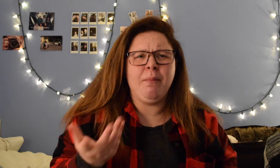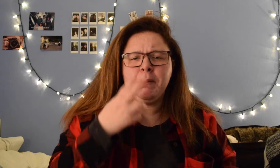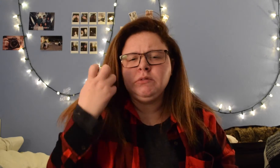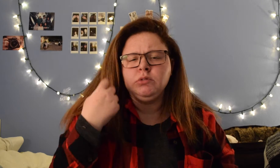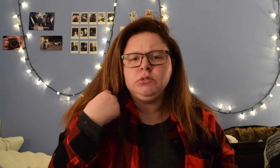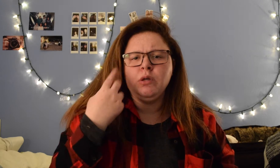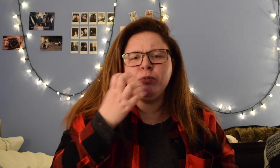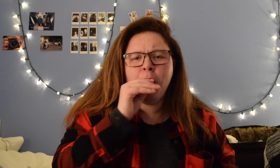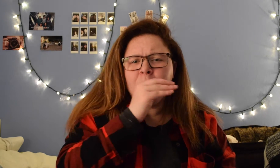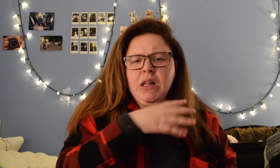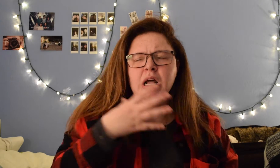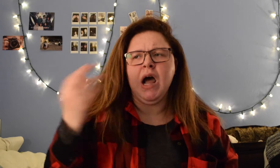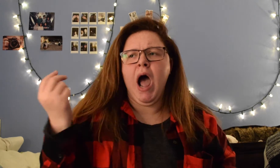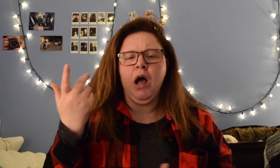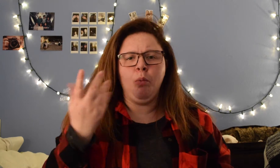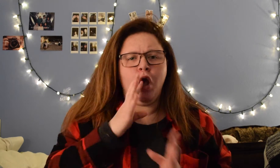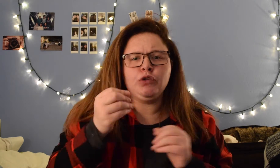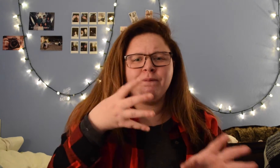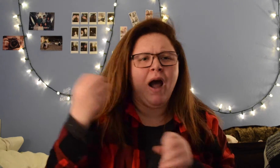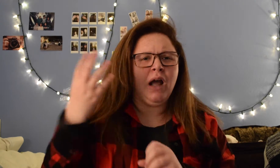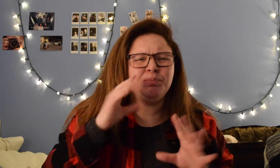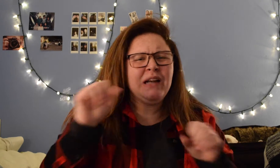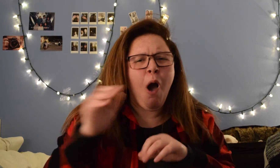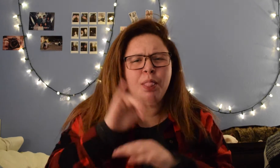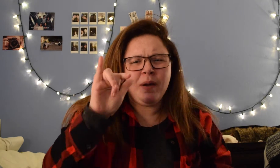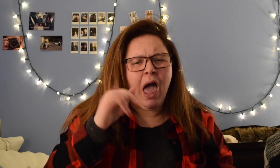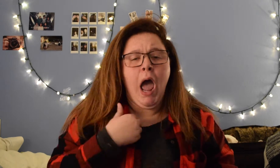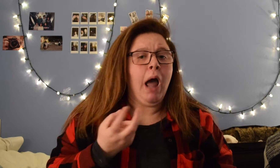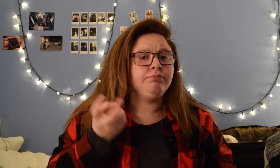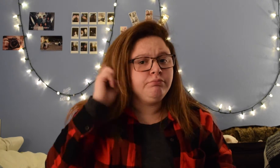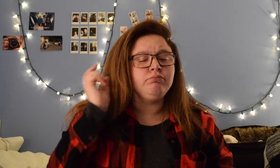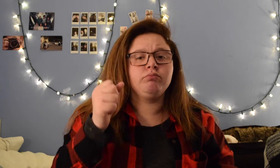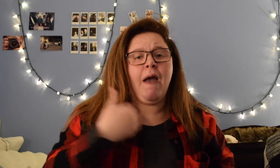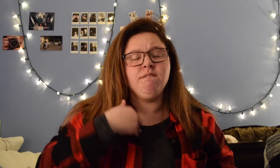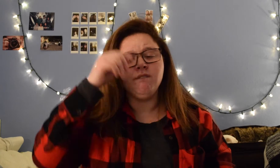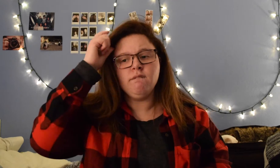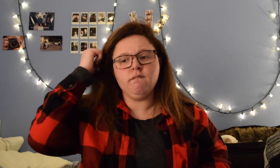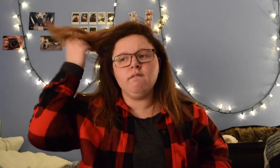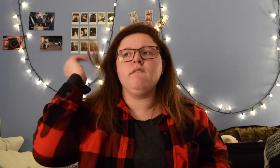Because he was mumbling and talking too fast for me. It was also loud on the plane I did have my hearing device on